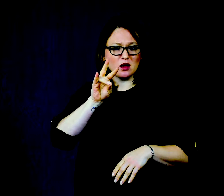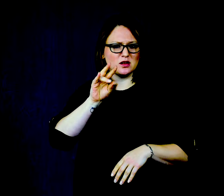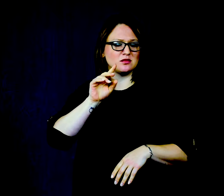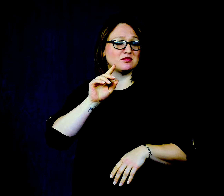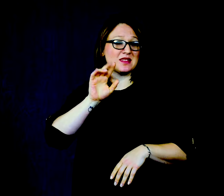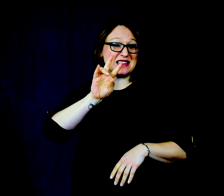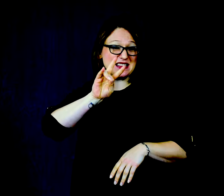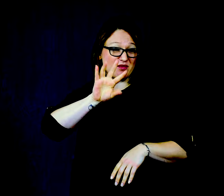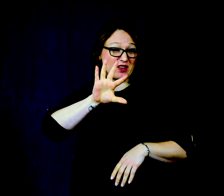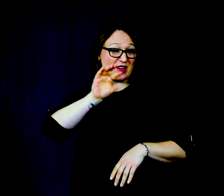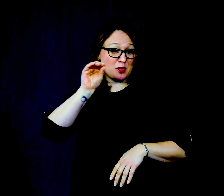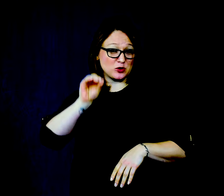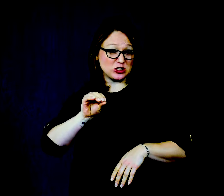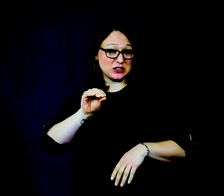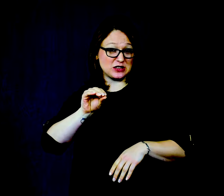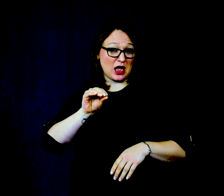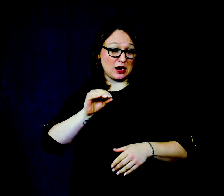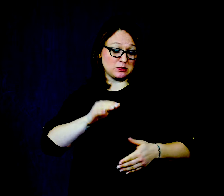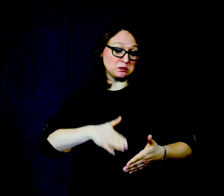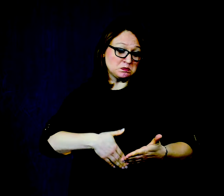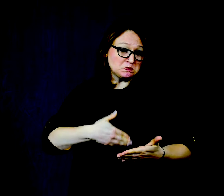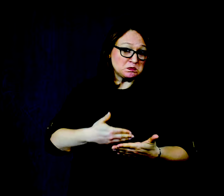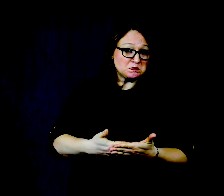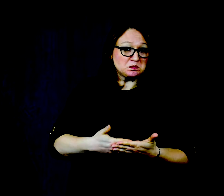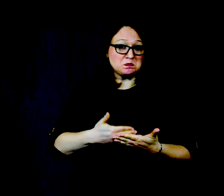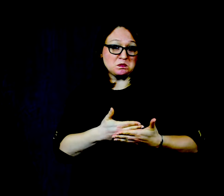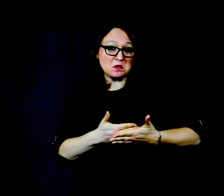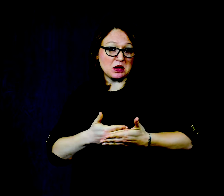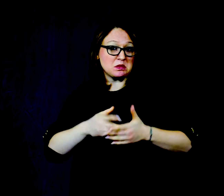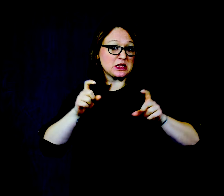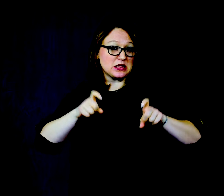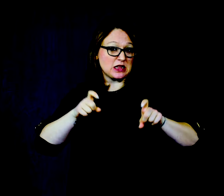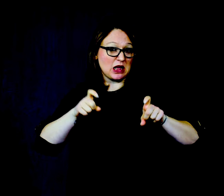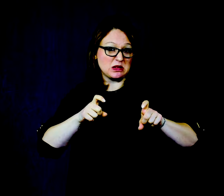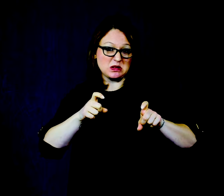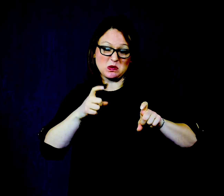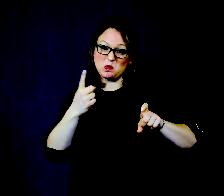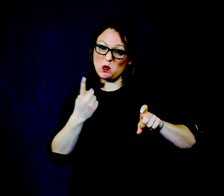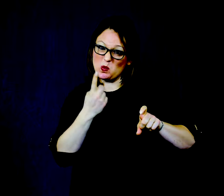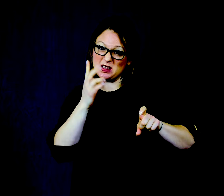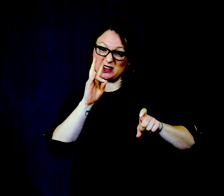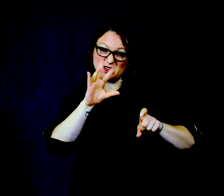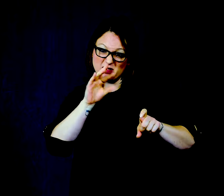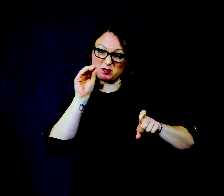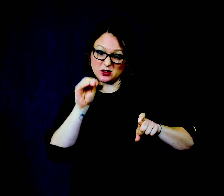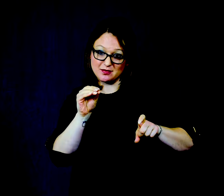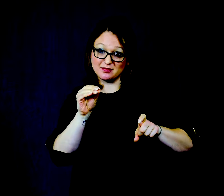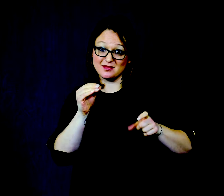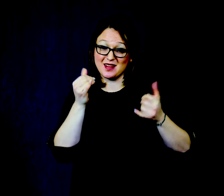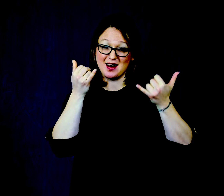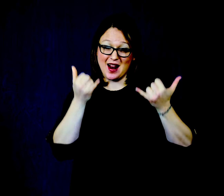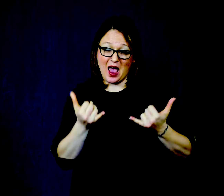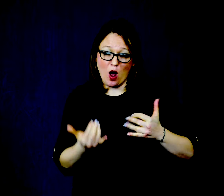EHDI mandate in July 2007, screening for hearing loss in newborns has gone